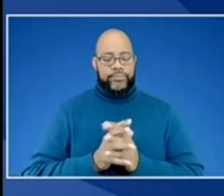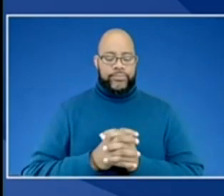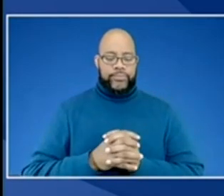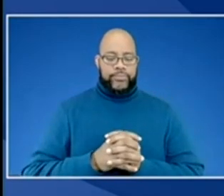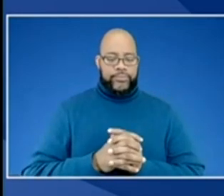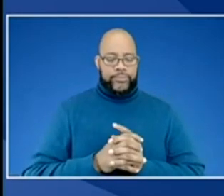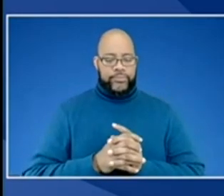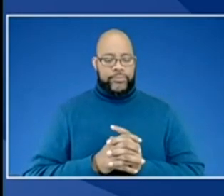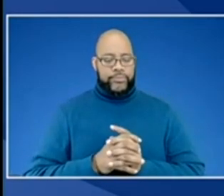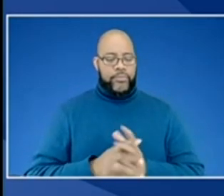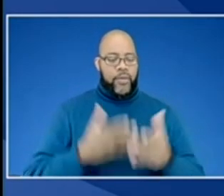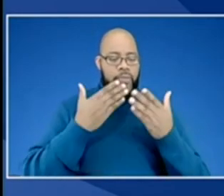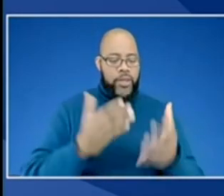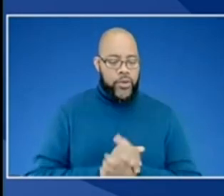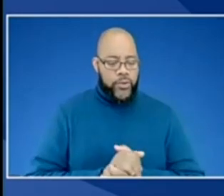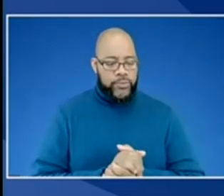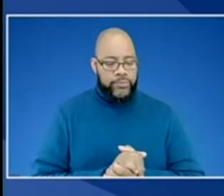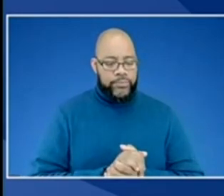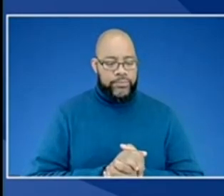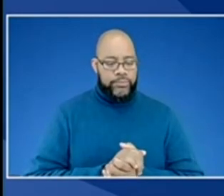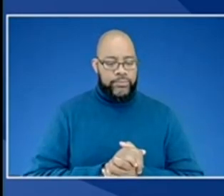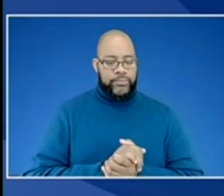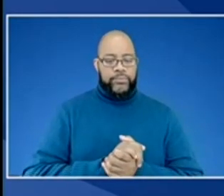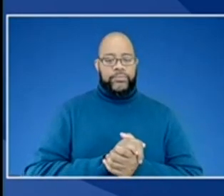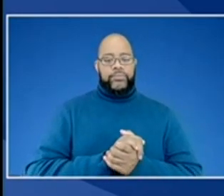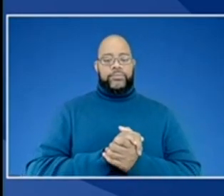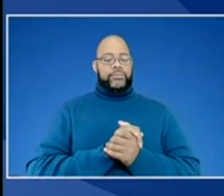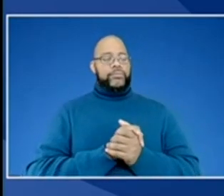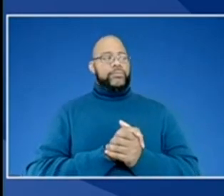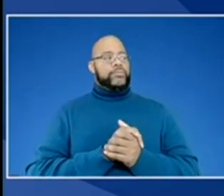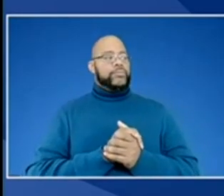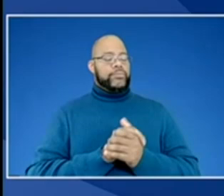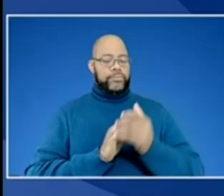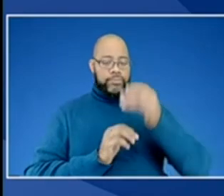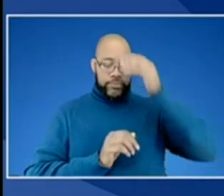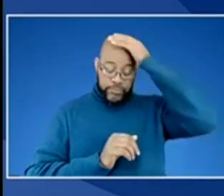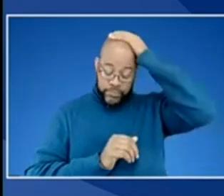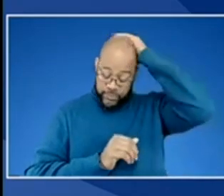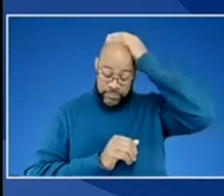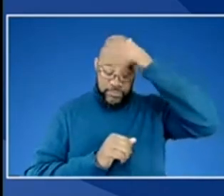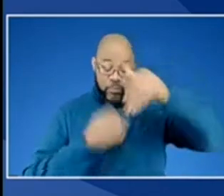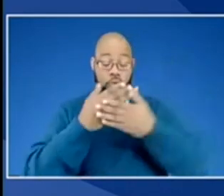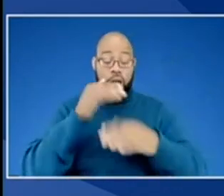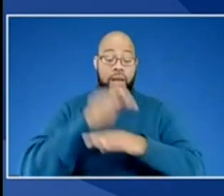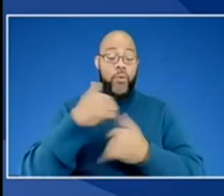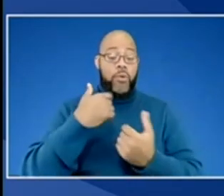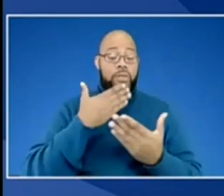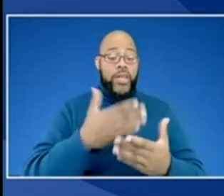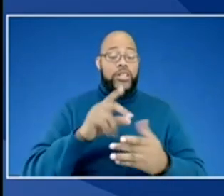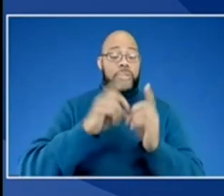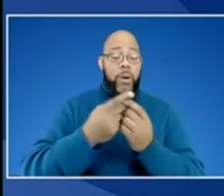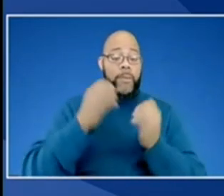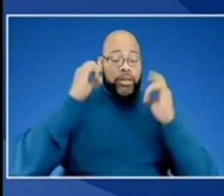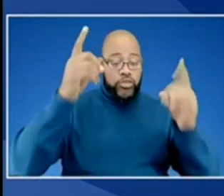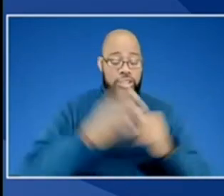Thank you so much. Good afternoon. I want to thank the Department of Education and the committee for hosting